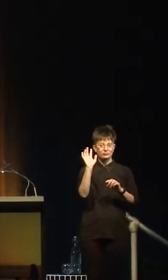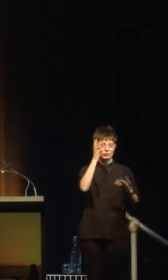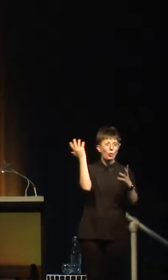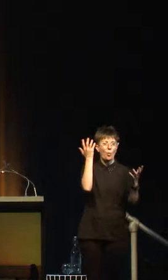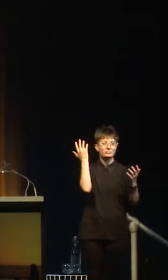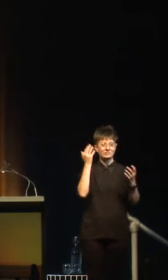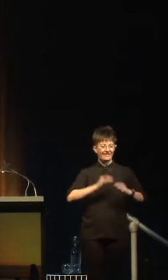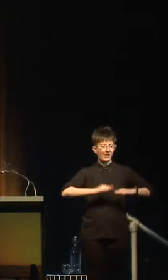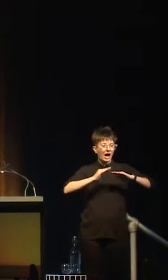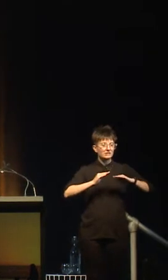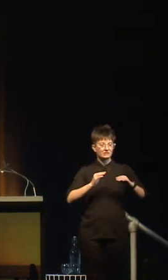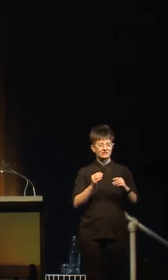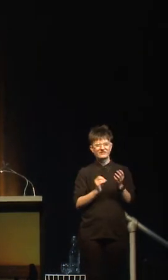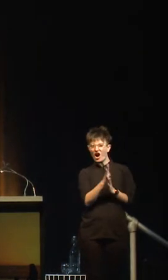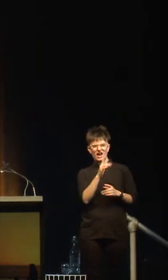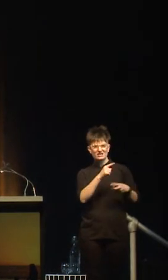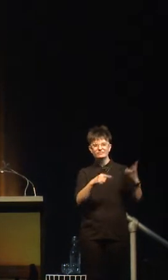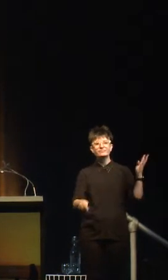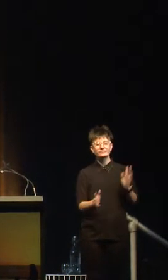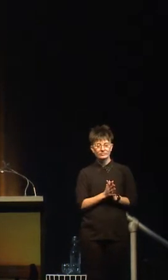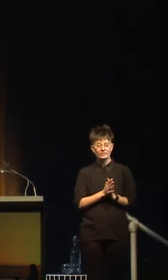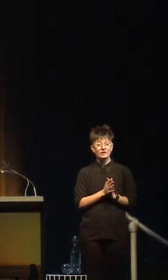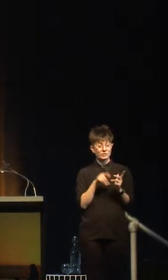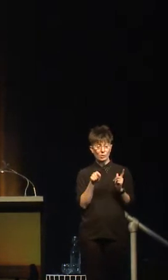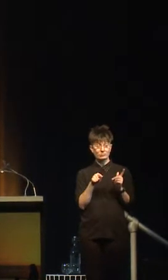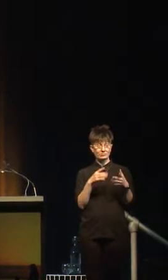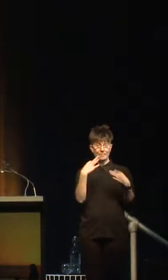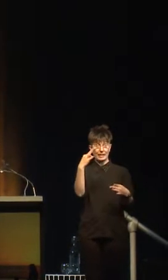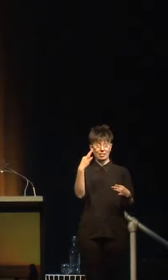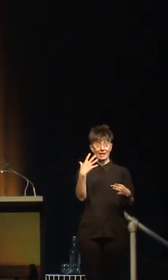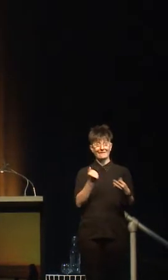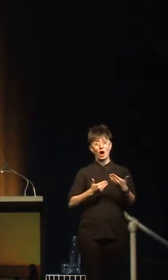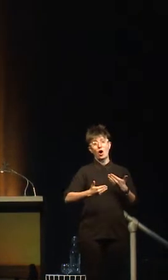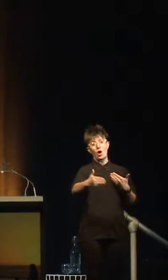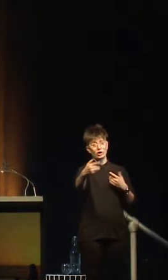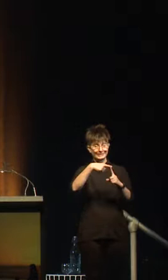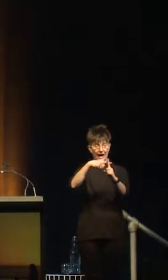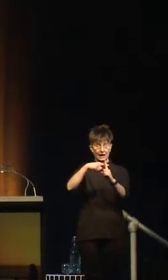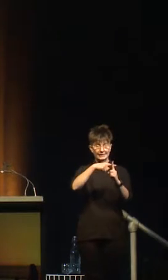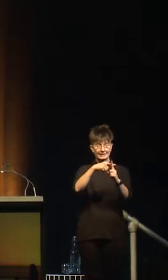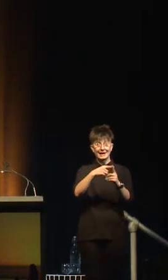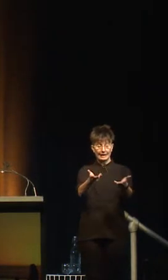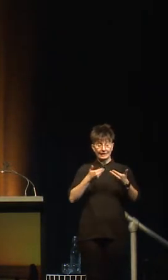long-term target, it creates a series of stepping stones, to get to that target, it creates